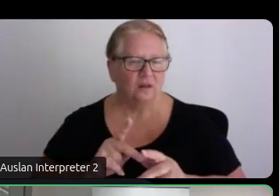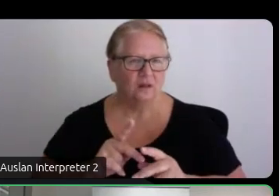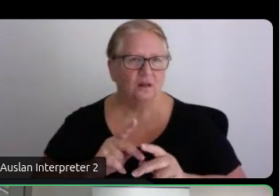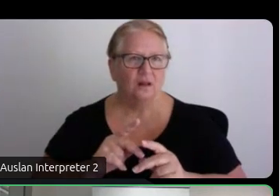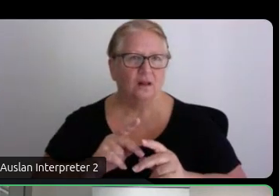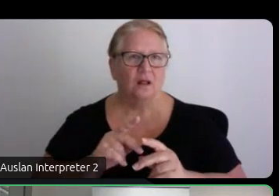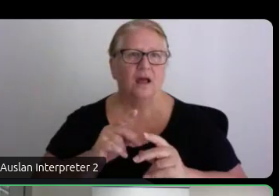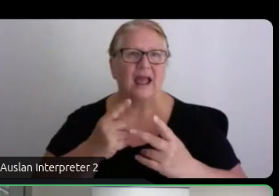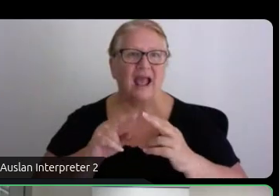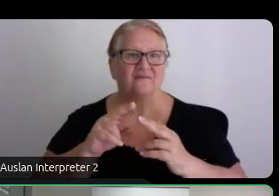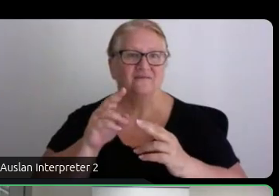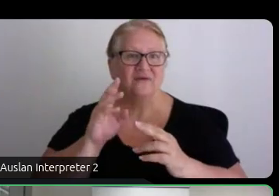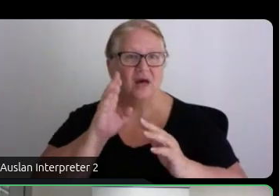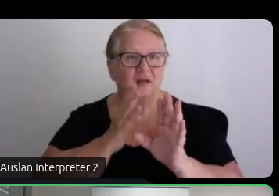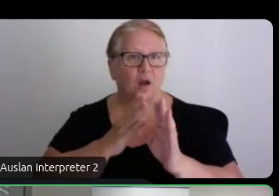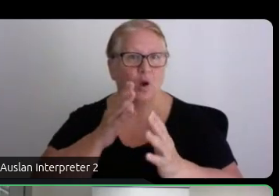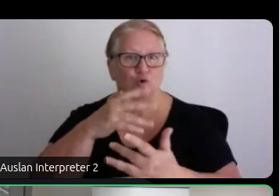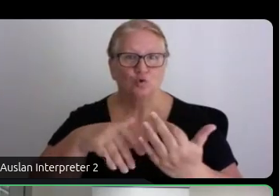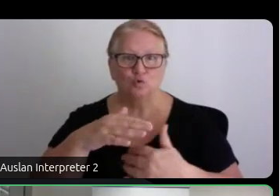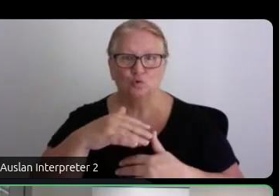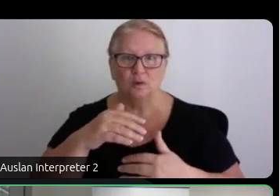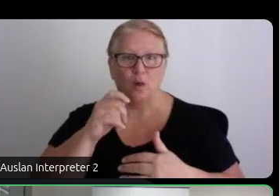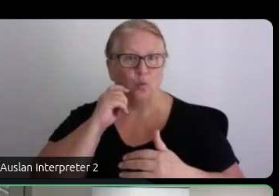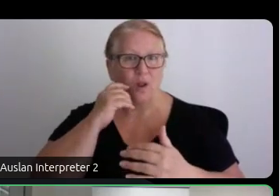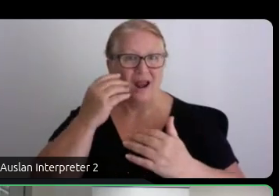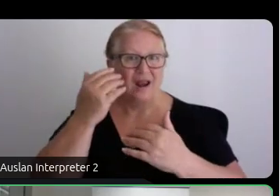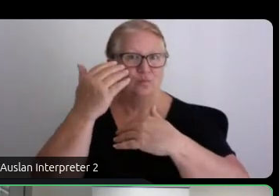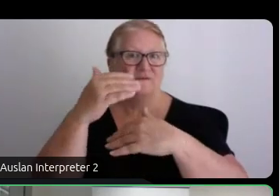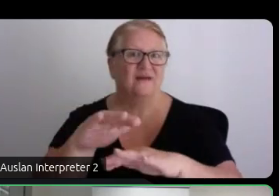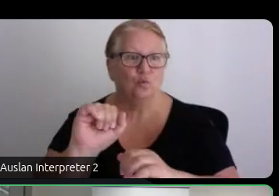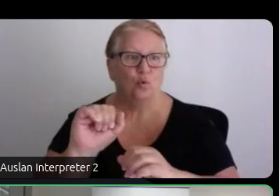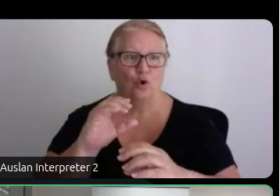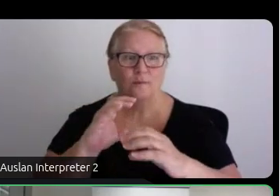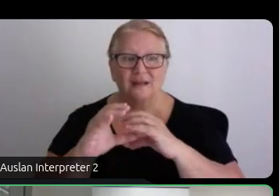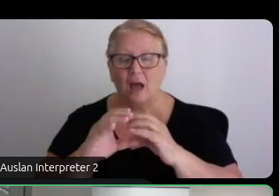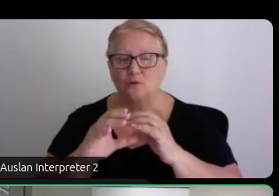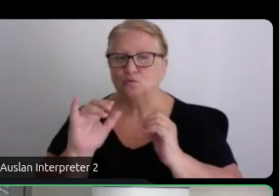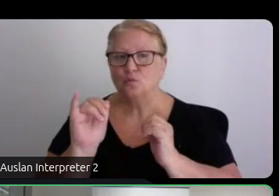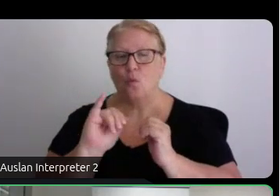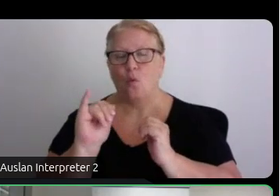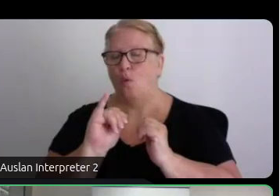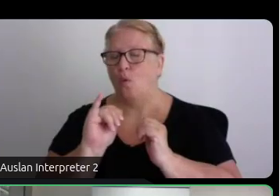is also preventing some like communication or social interaction aspects that kind of needs